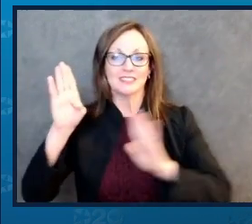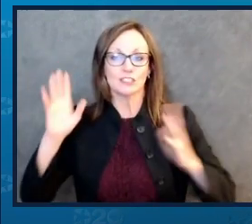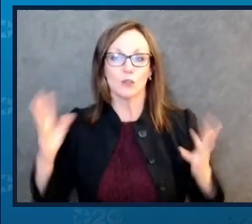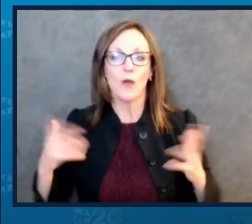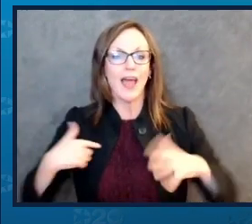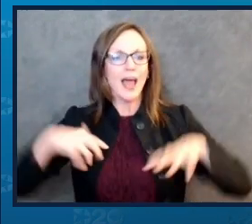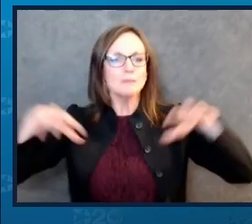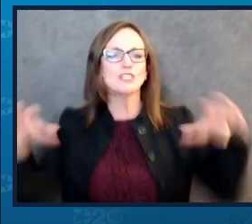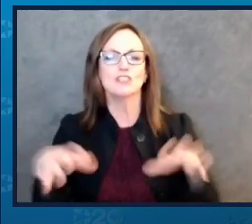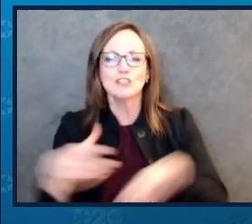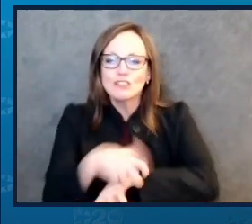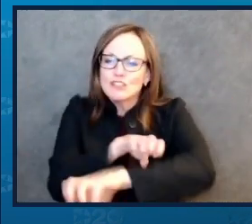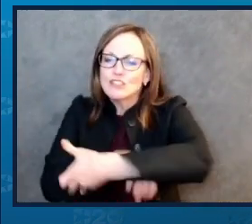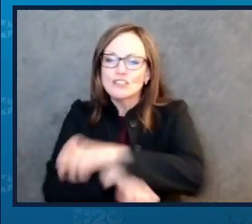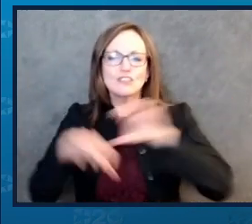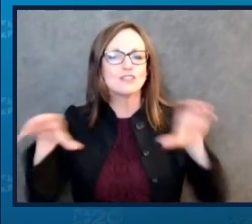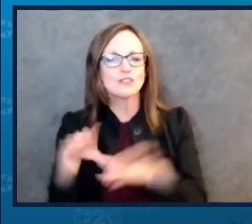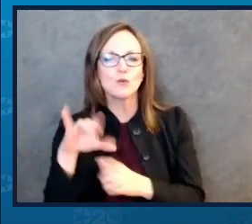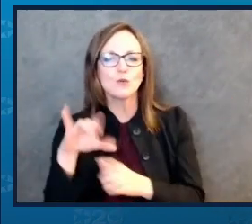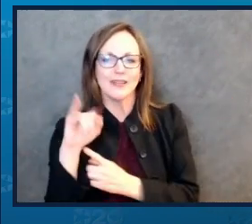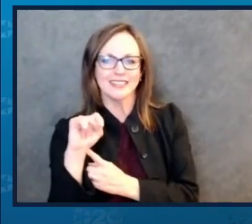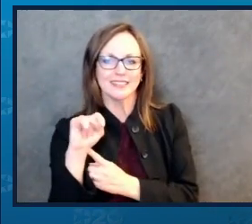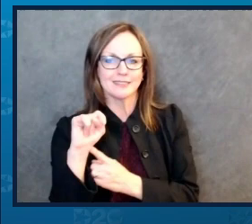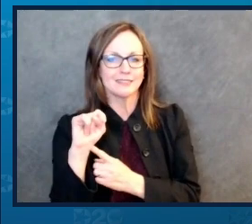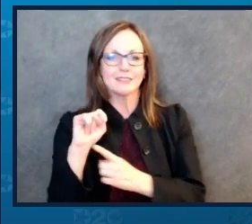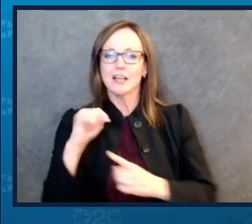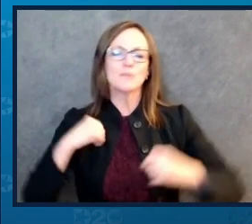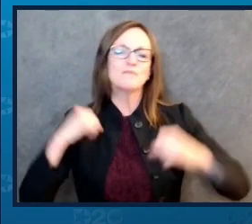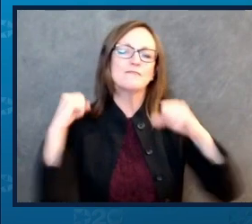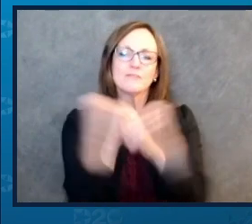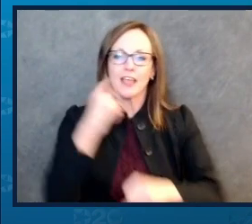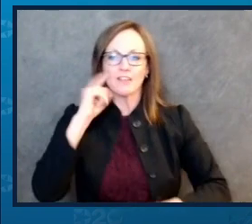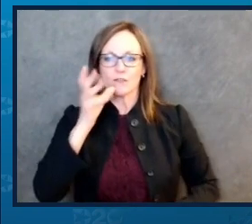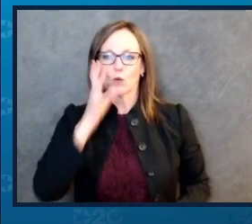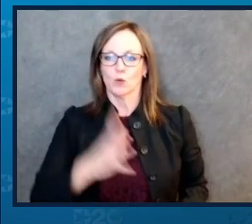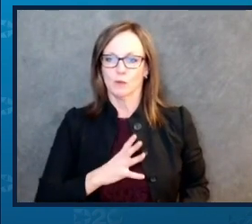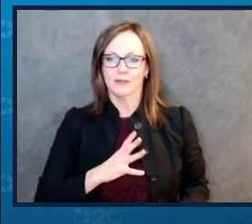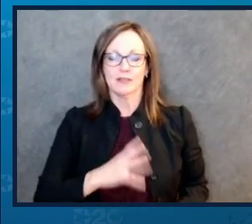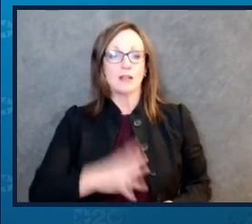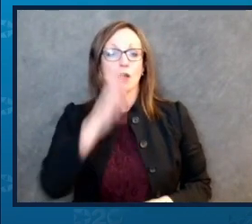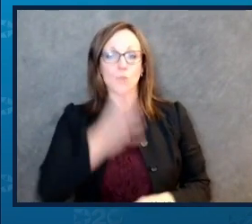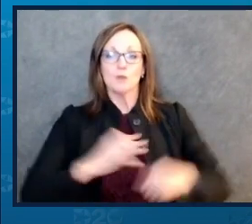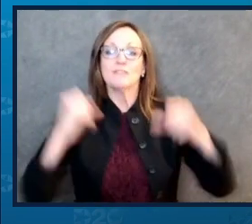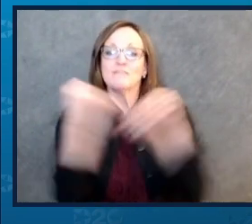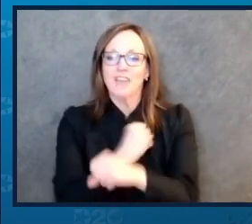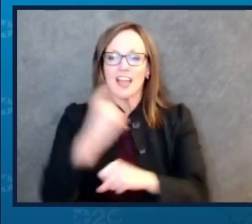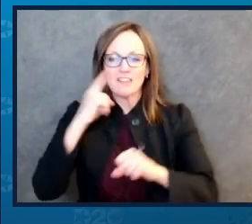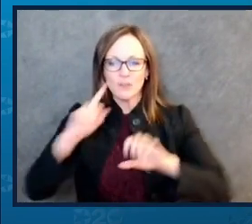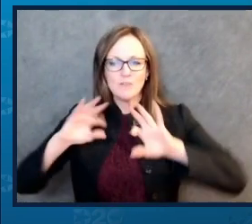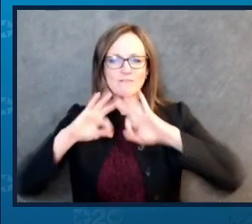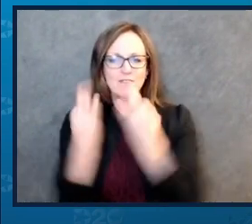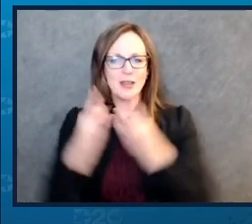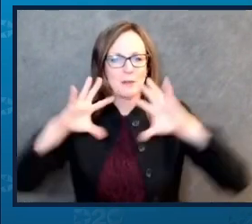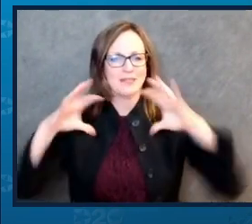THEY IDENTIFYING FOR FAMILIES. THEY FIGHT FOR FAIRNESS. THEY FIGHT FOR FAMILIES.